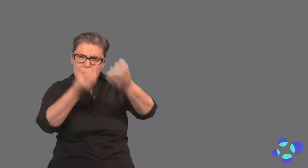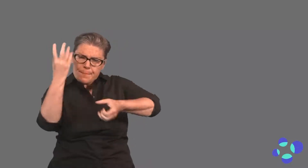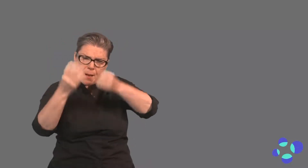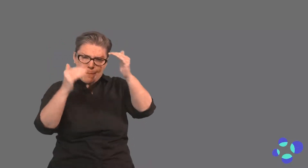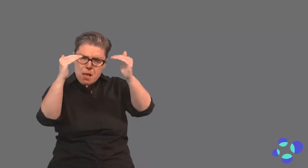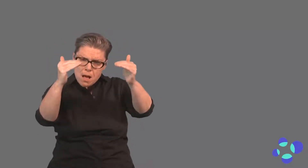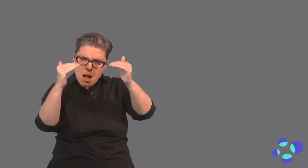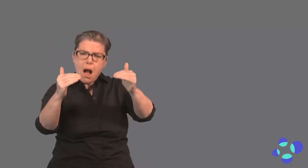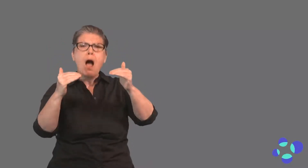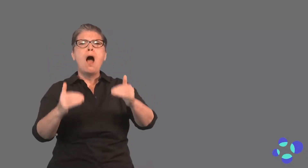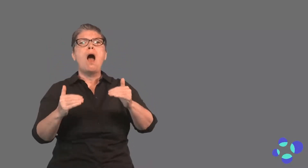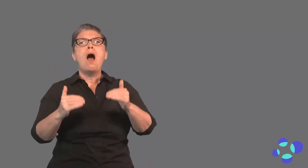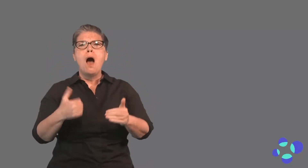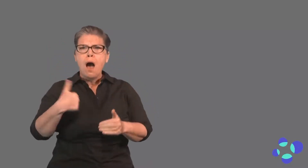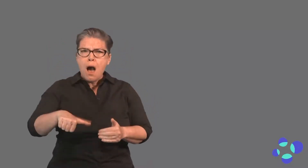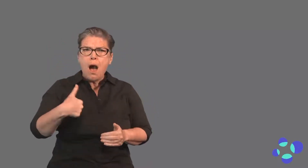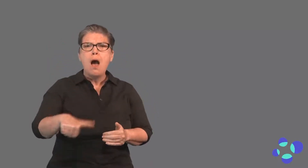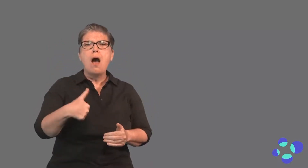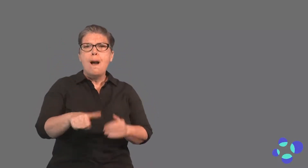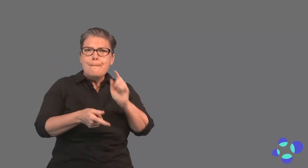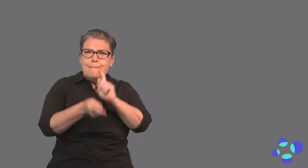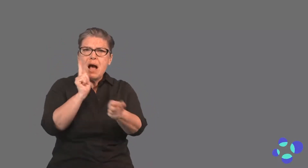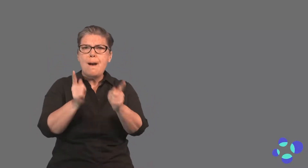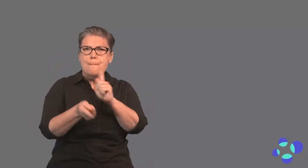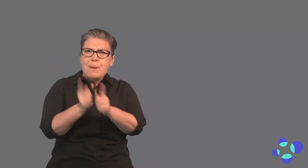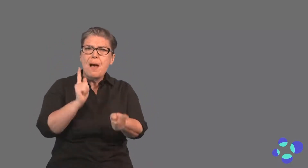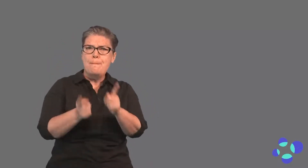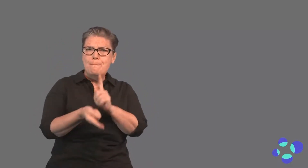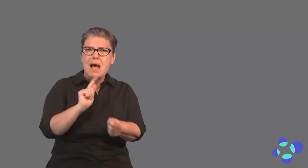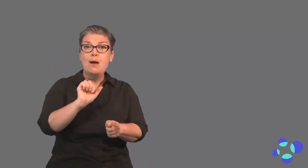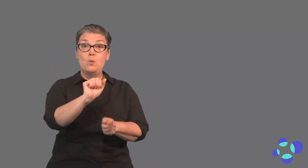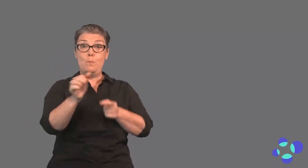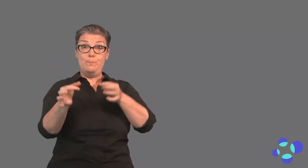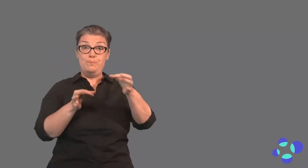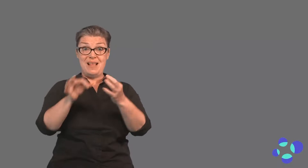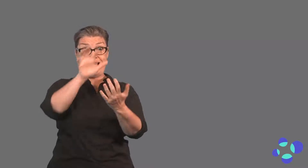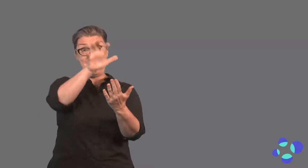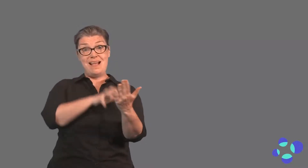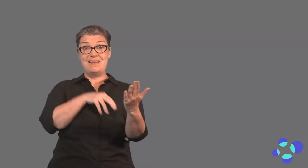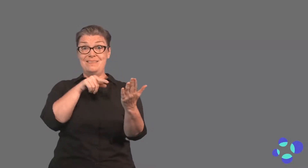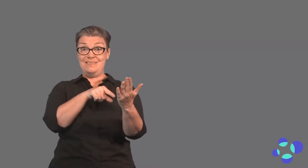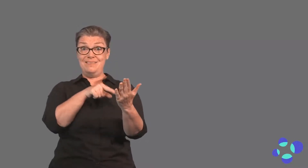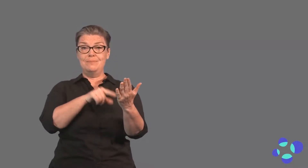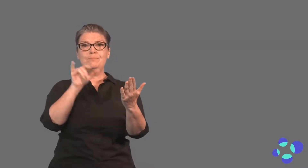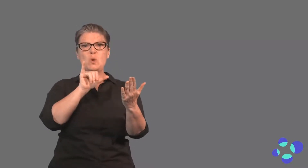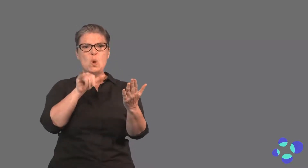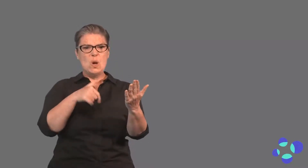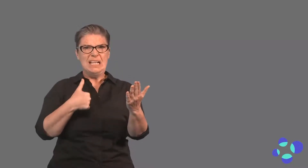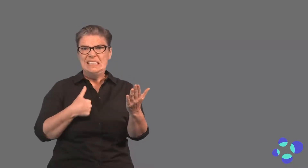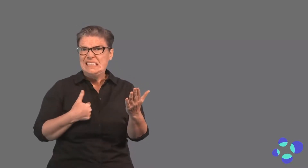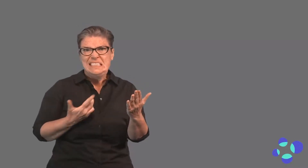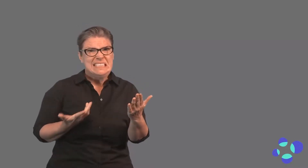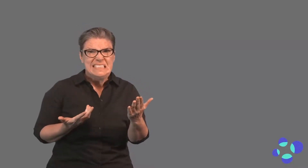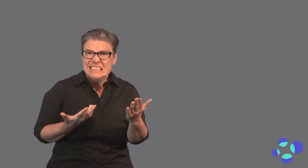to go through and unpack your plan so that you understand it more fully and its content.